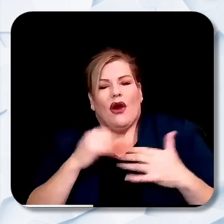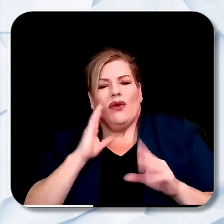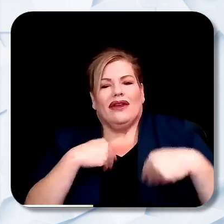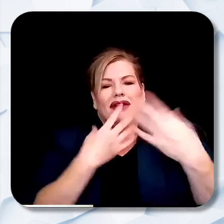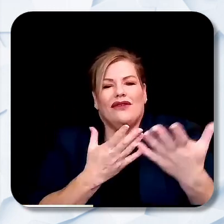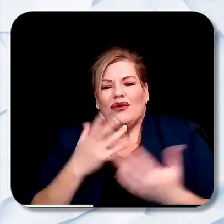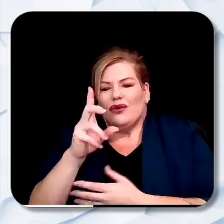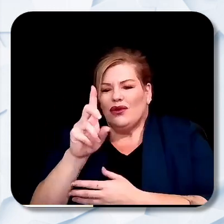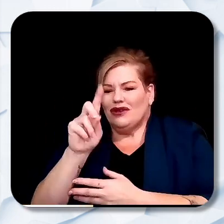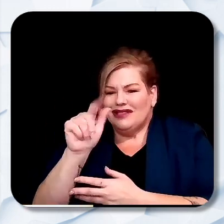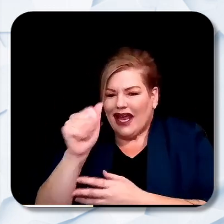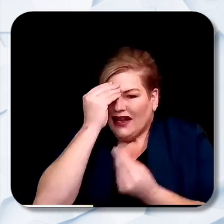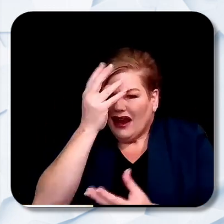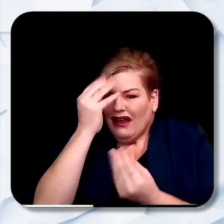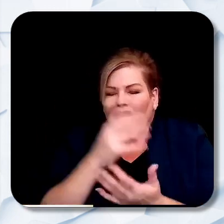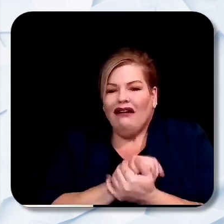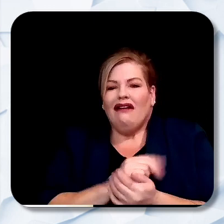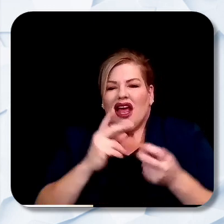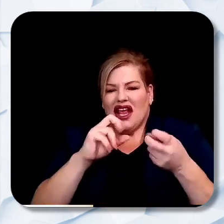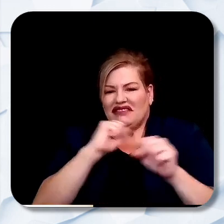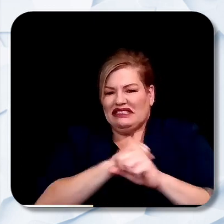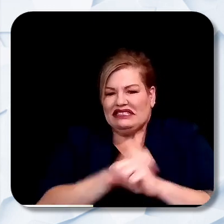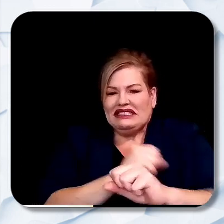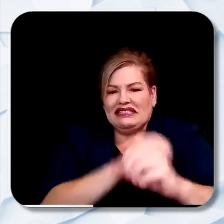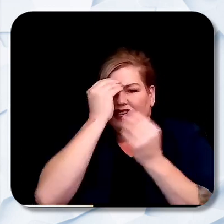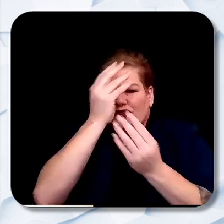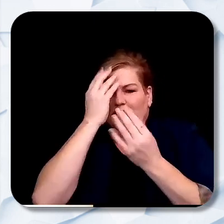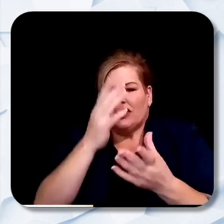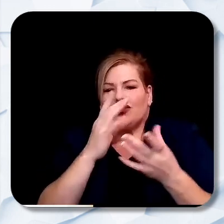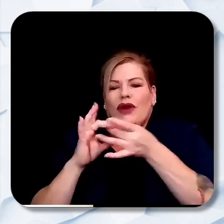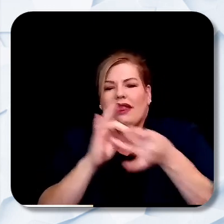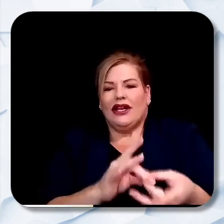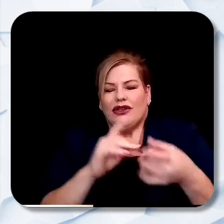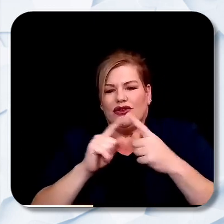address this ongoing crisis of fentanyl use and really poisoning uh of our youth. Uh throughout